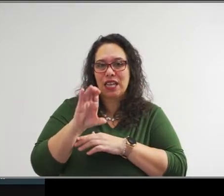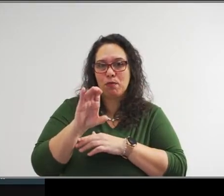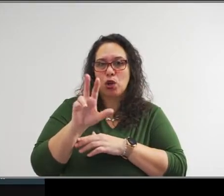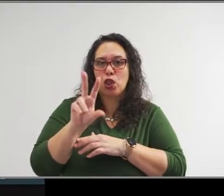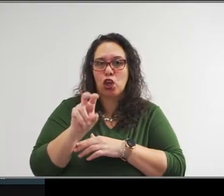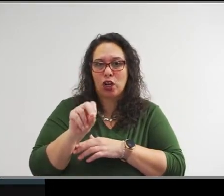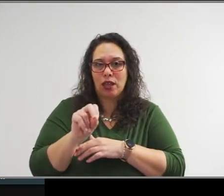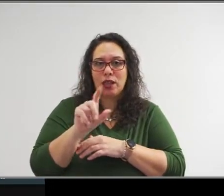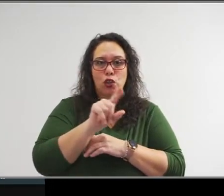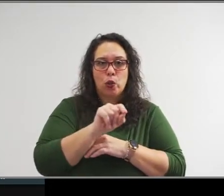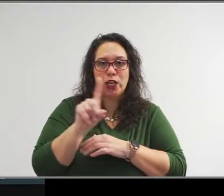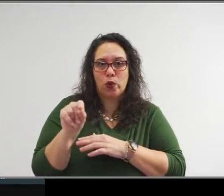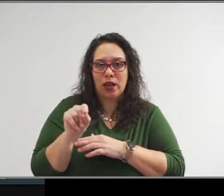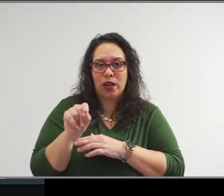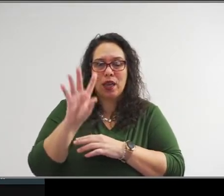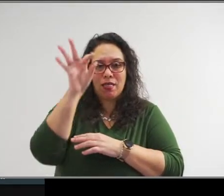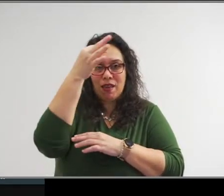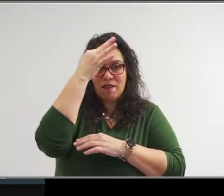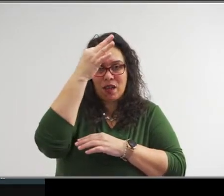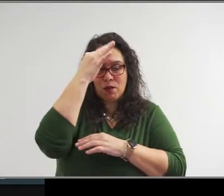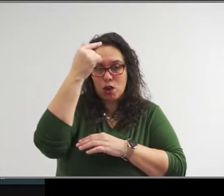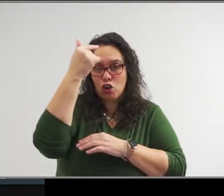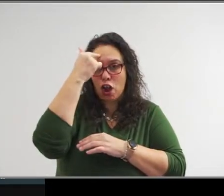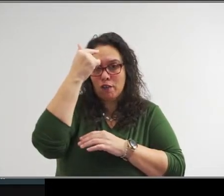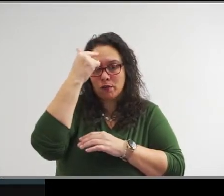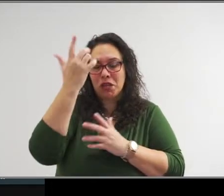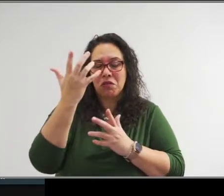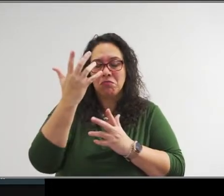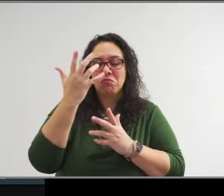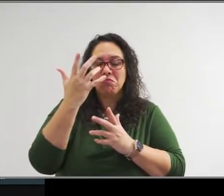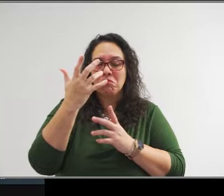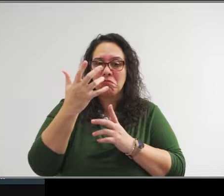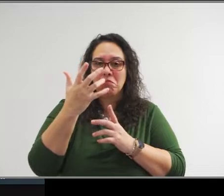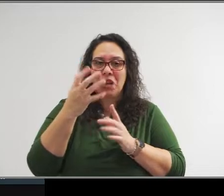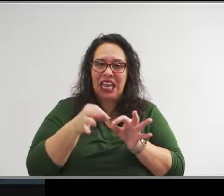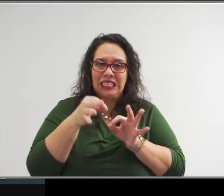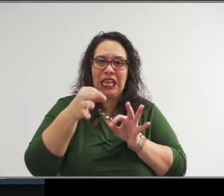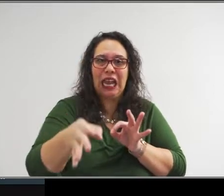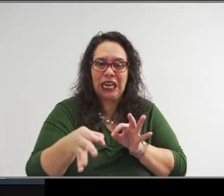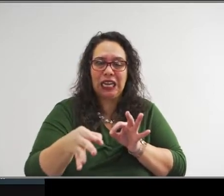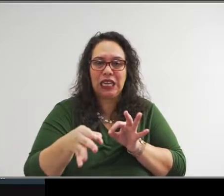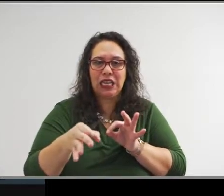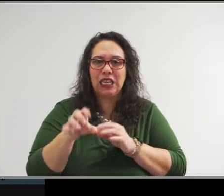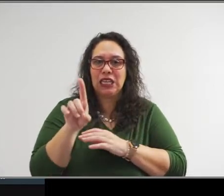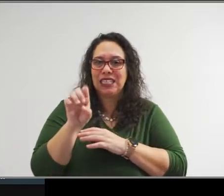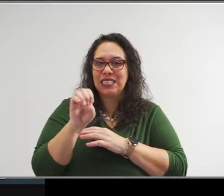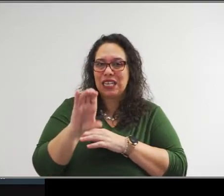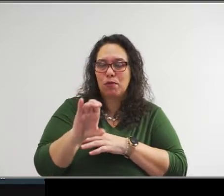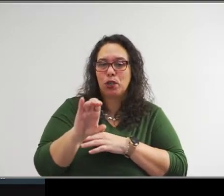While the federal government has provided an extension to December of 2021, the State of California